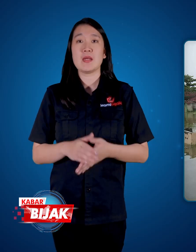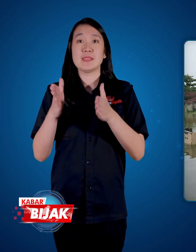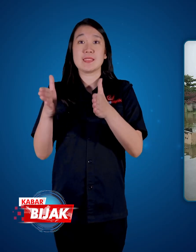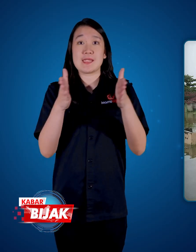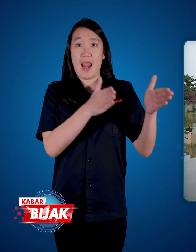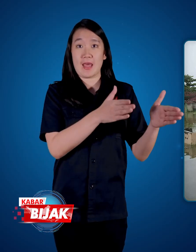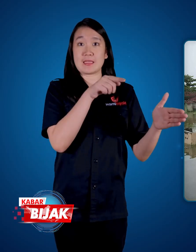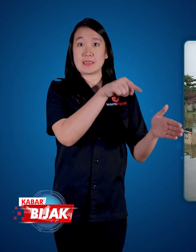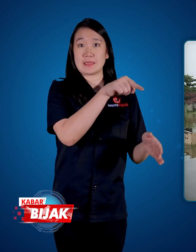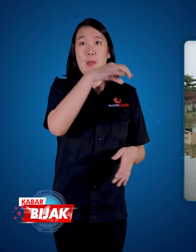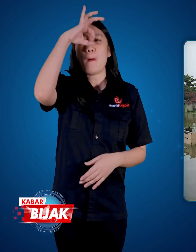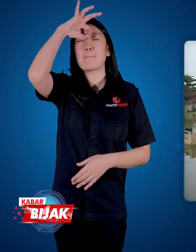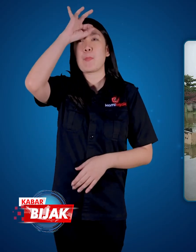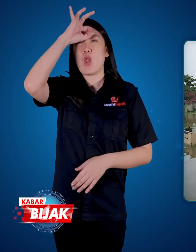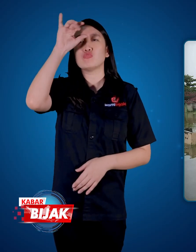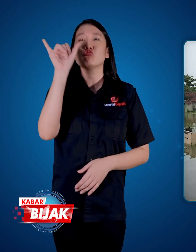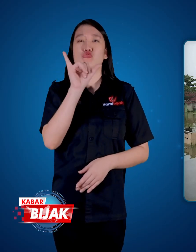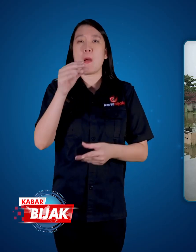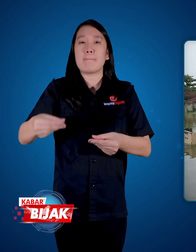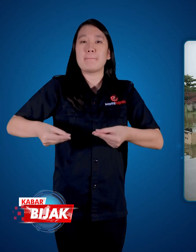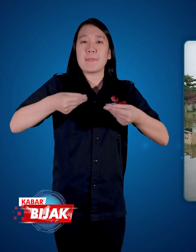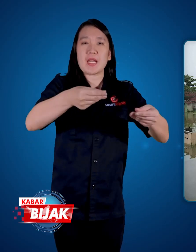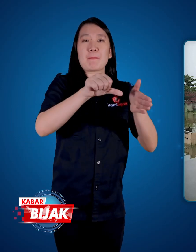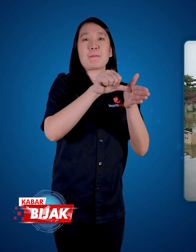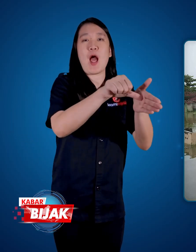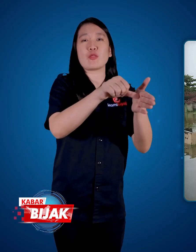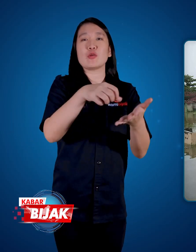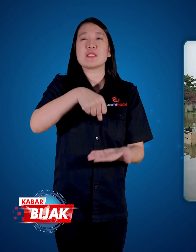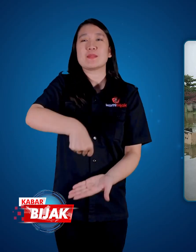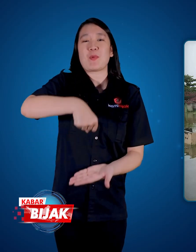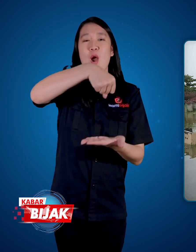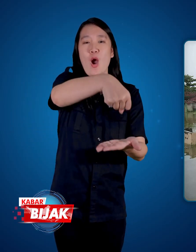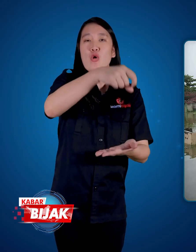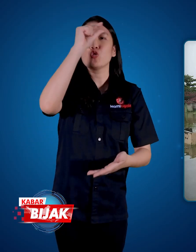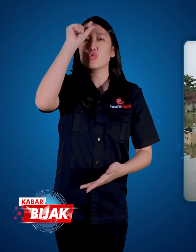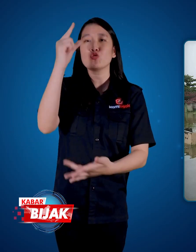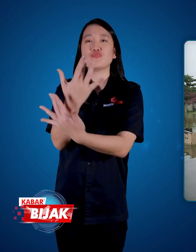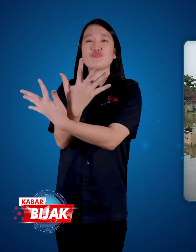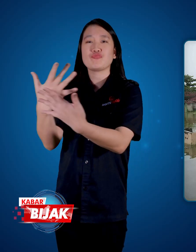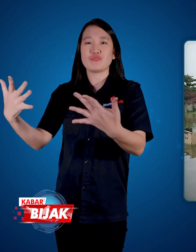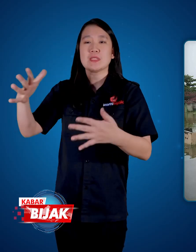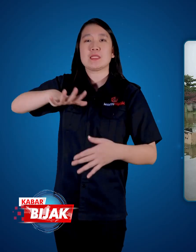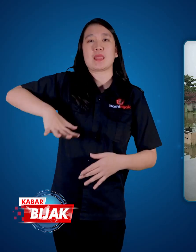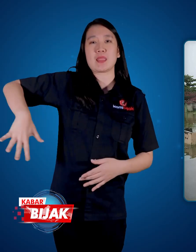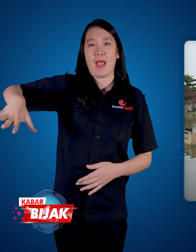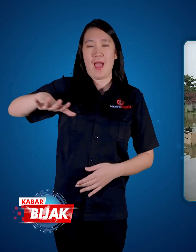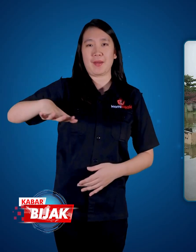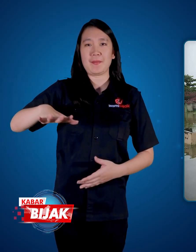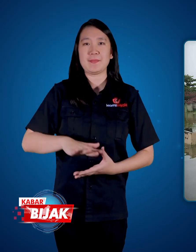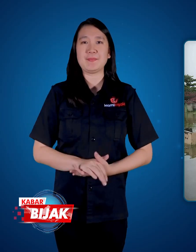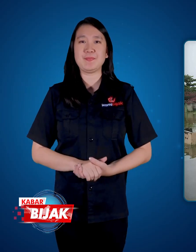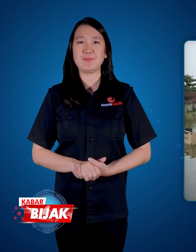Apart from that, the police also provide basic food assistance for local residents